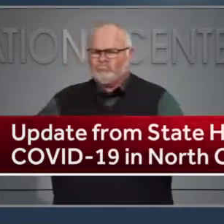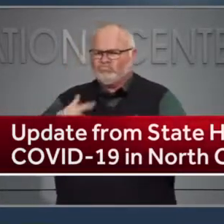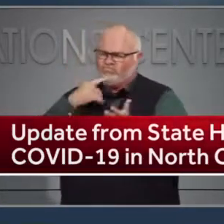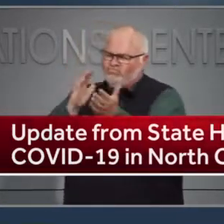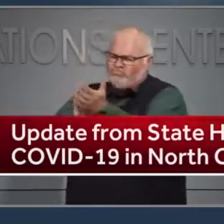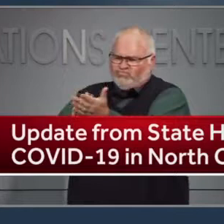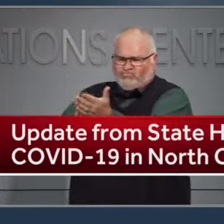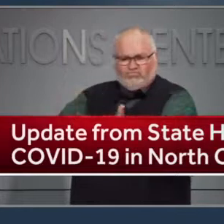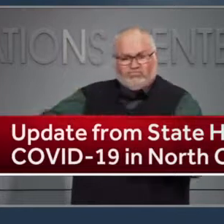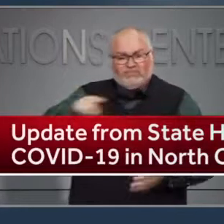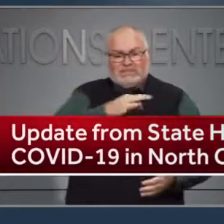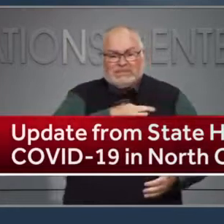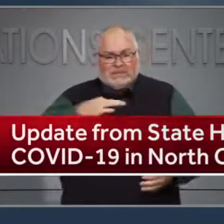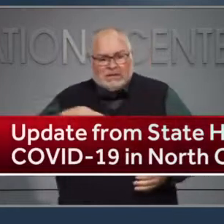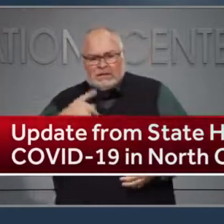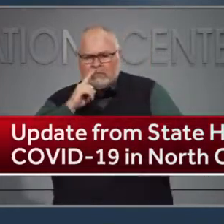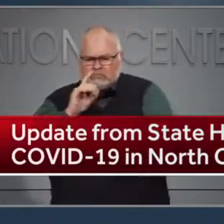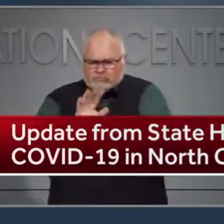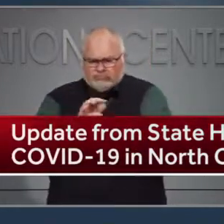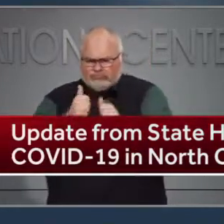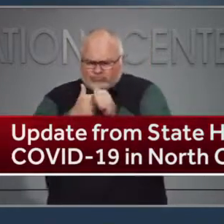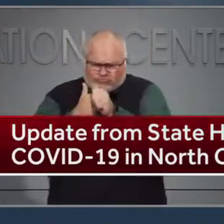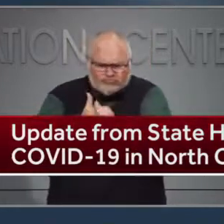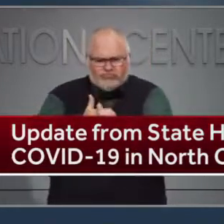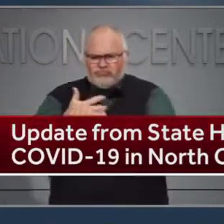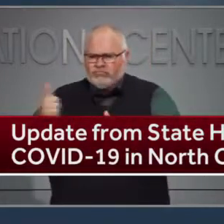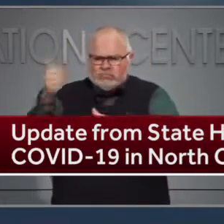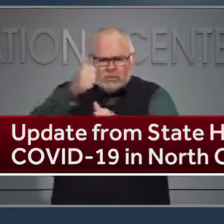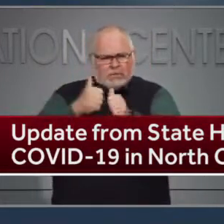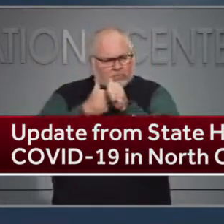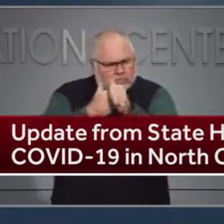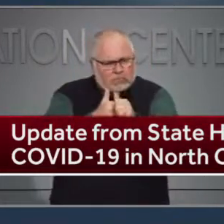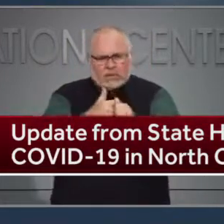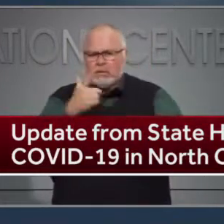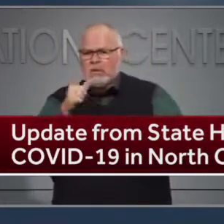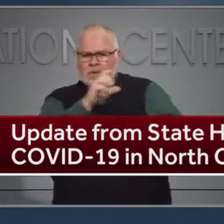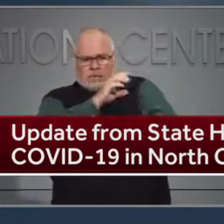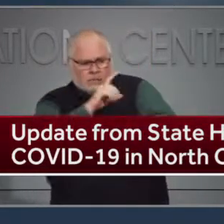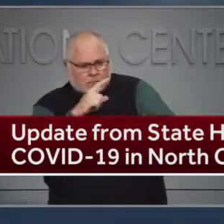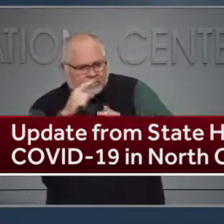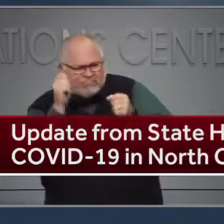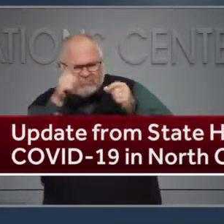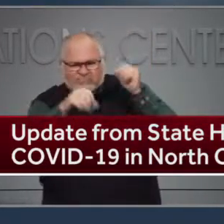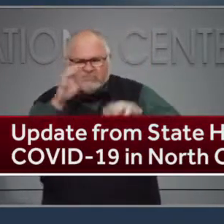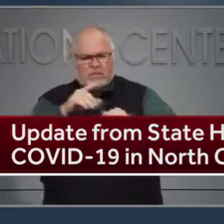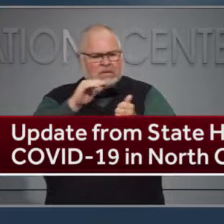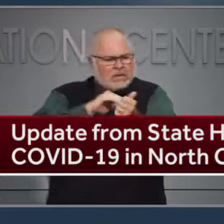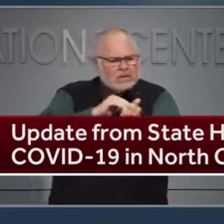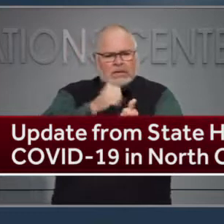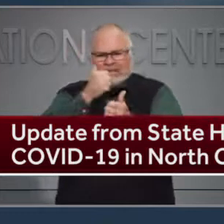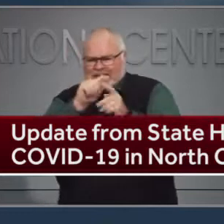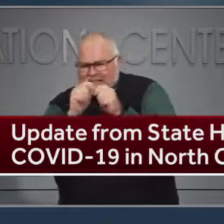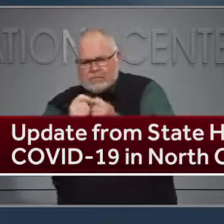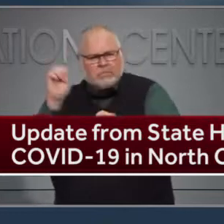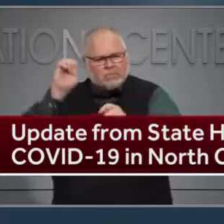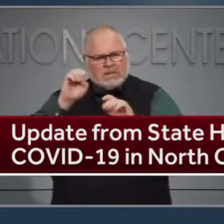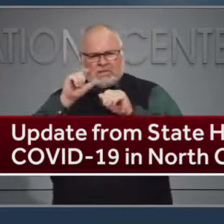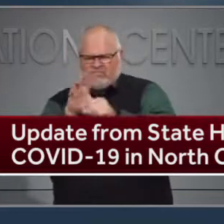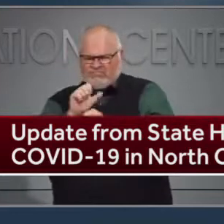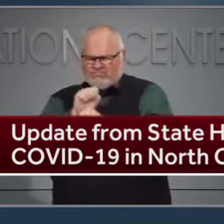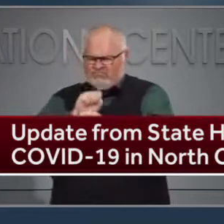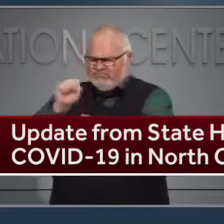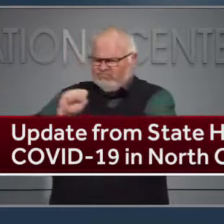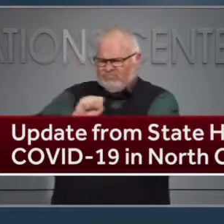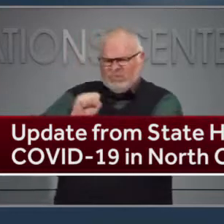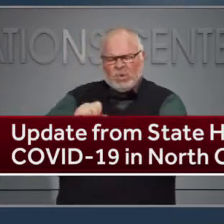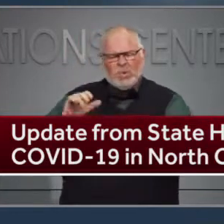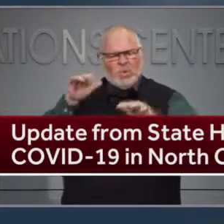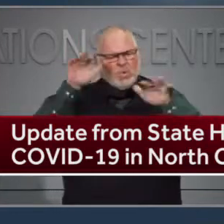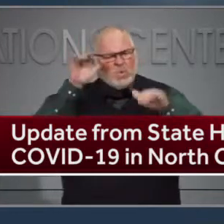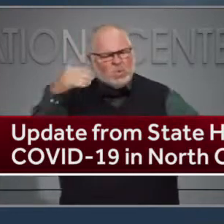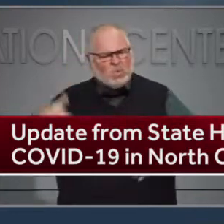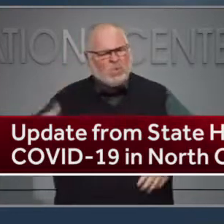I WANT TO ACKNOWLEDGE THE DEDICATION AND CARE WITH WHICH SO MANY FACILITY ADMINISTRATOR CLINICIANS, AND STAFF HAVE APPROACHED THIS WORK.